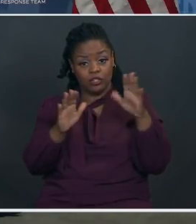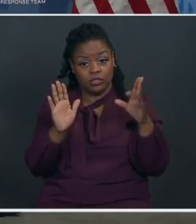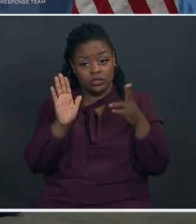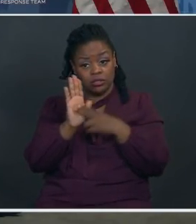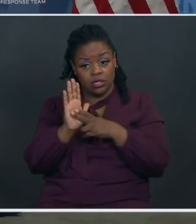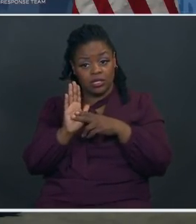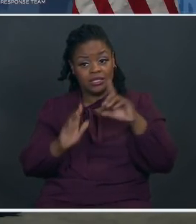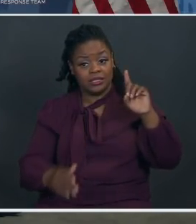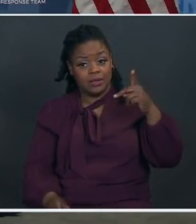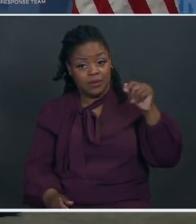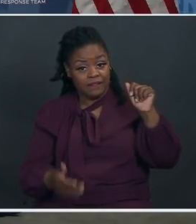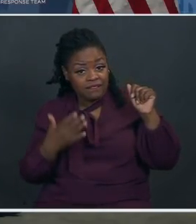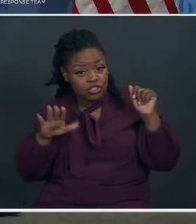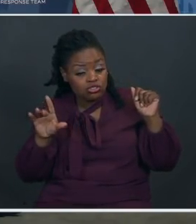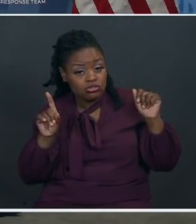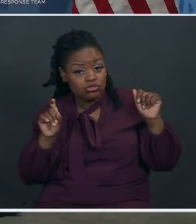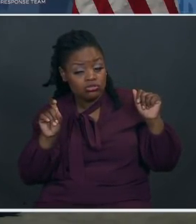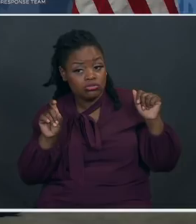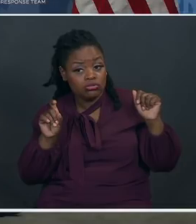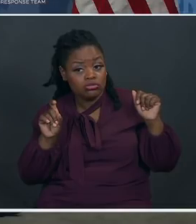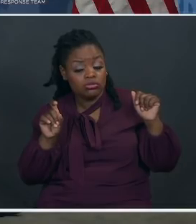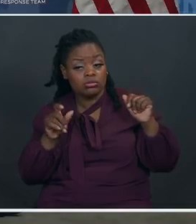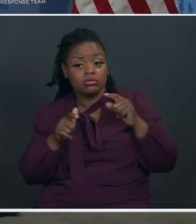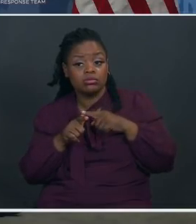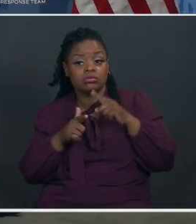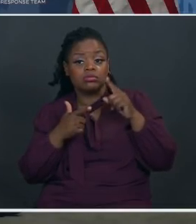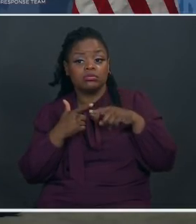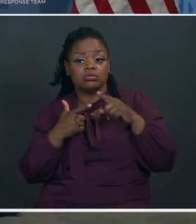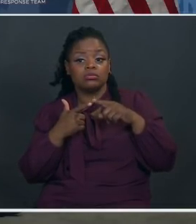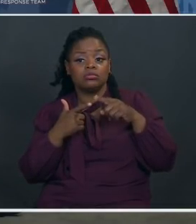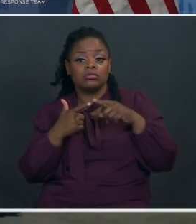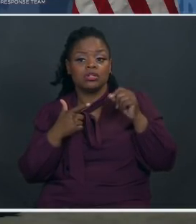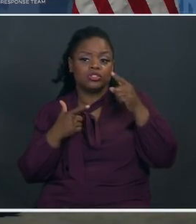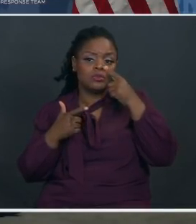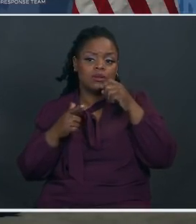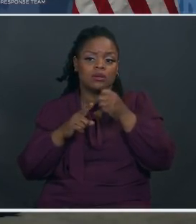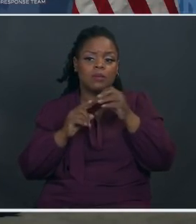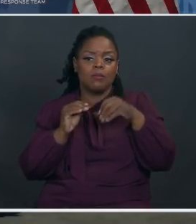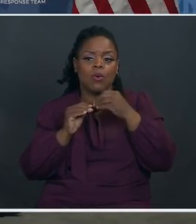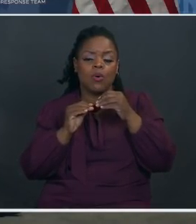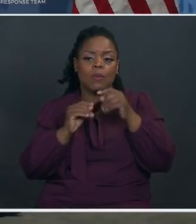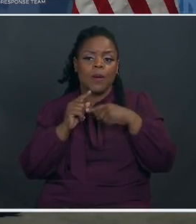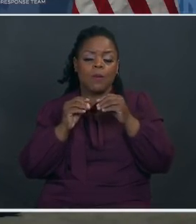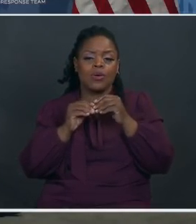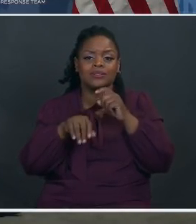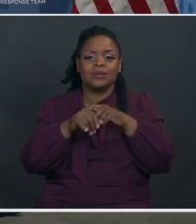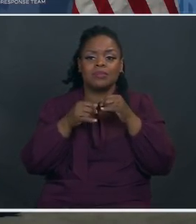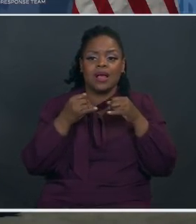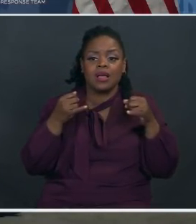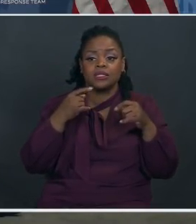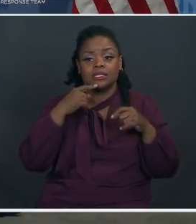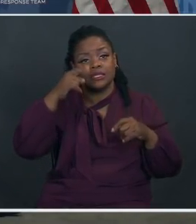And can you speak to the timeline, you raised the issue of the summer? And just so that we're clear